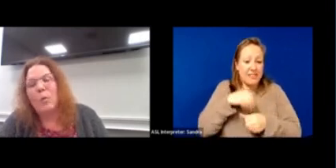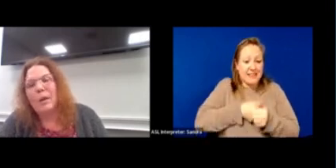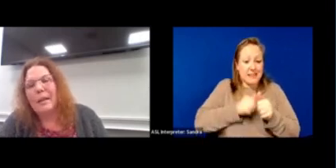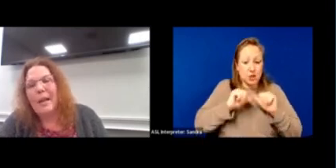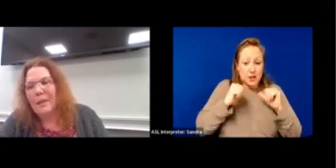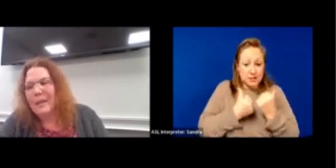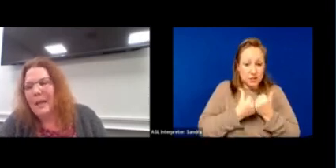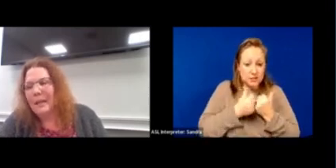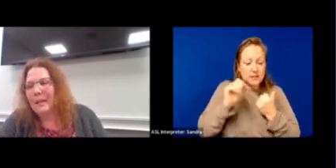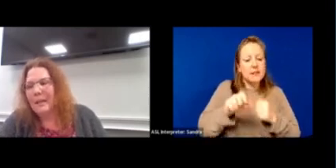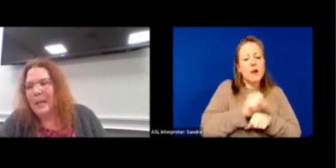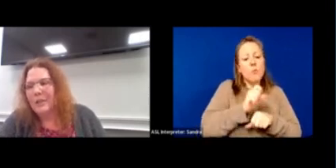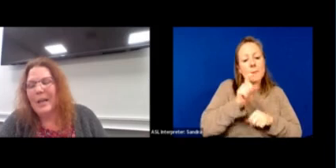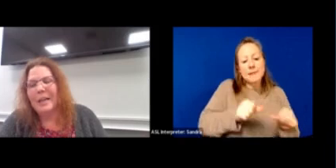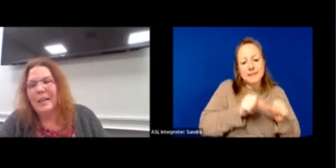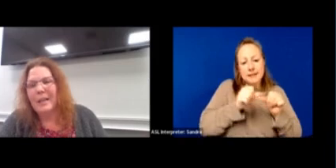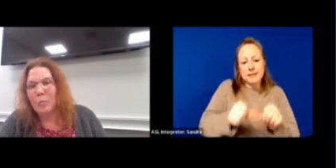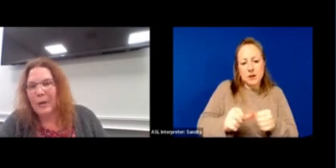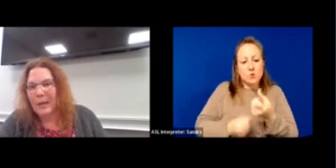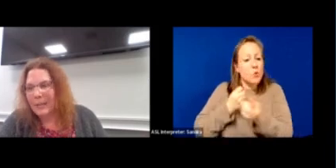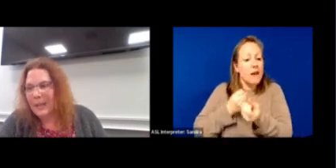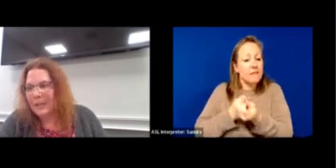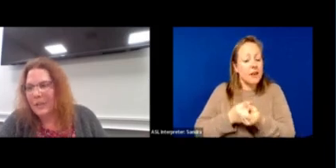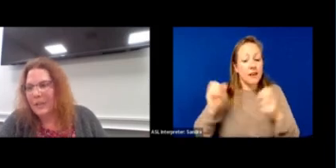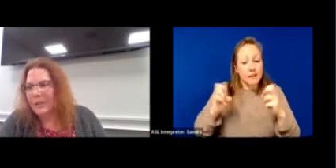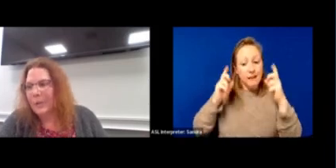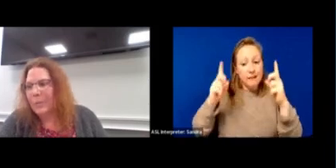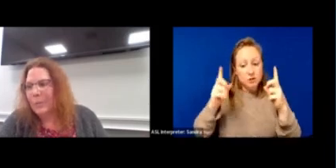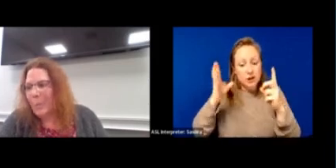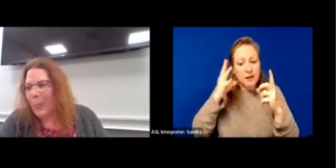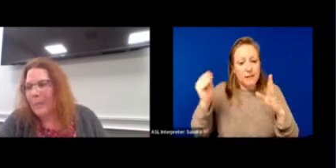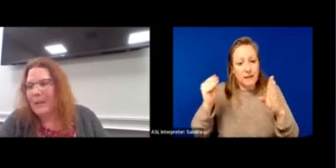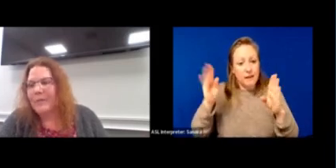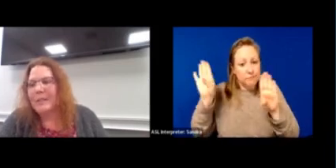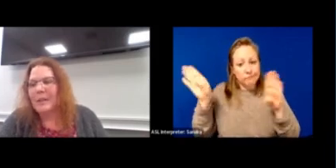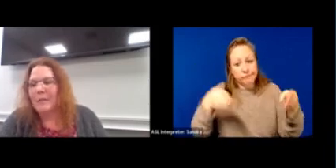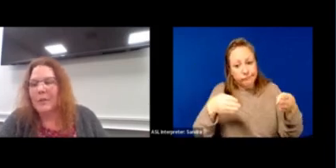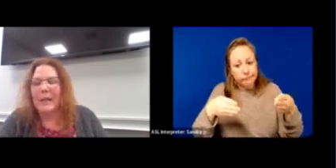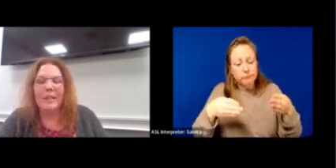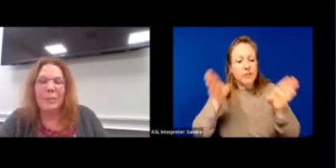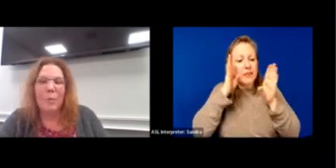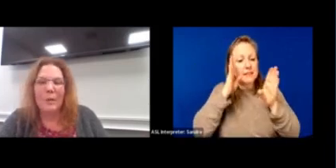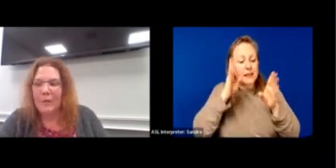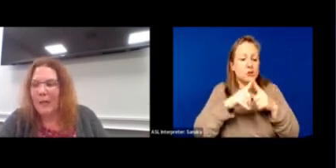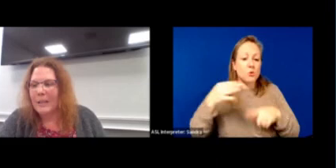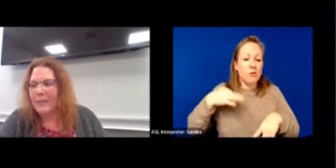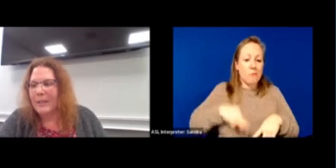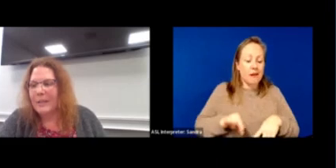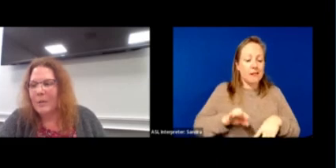that work and advocating and educating and bringing attention to the benefits of creating supportive philosophies,